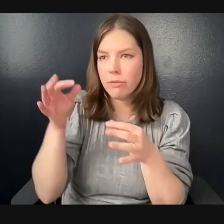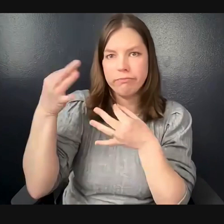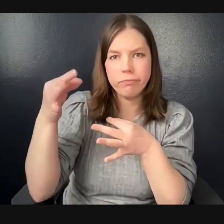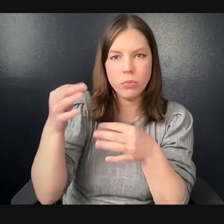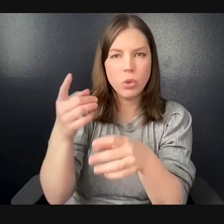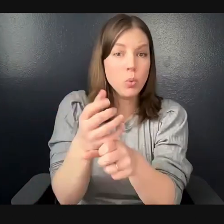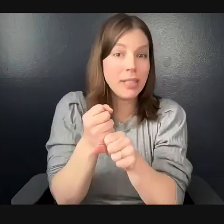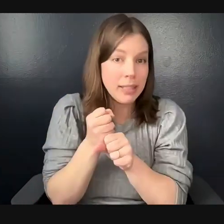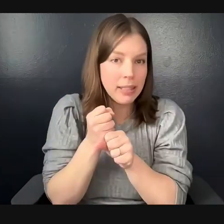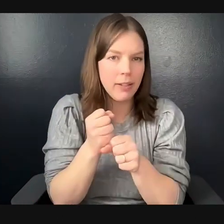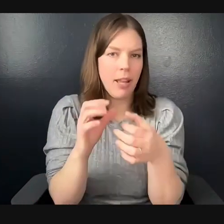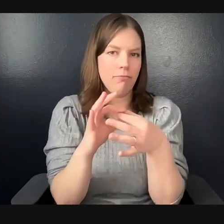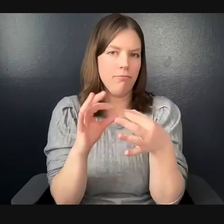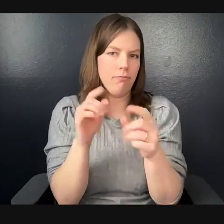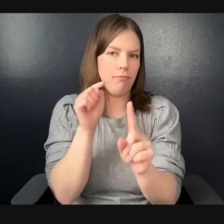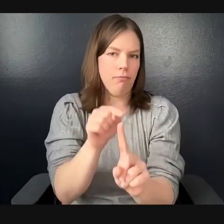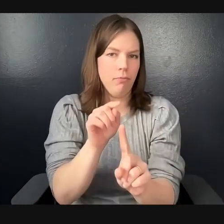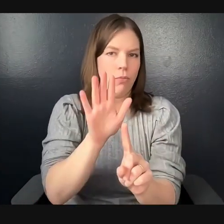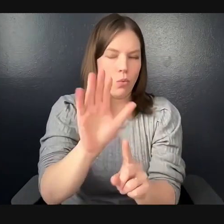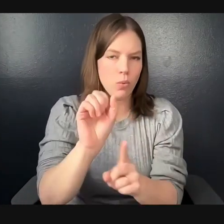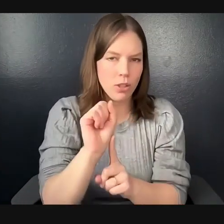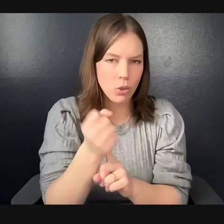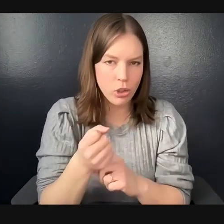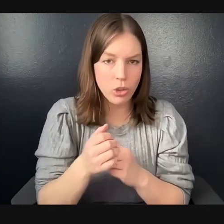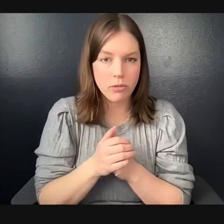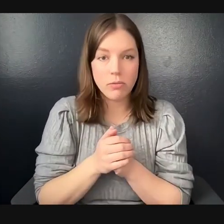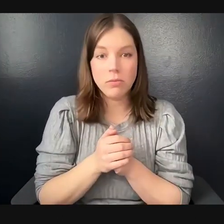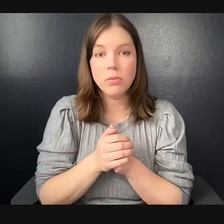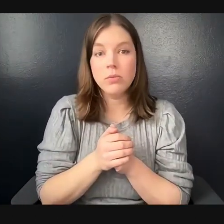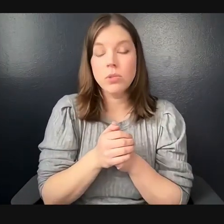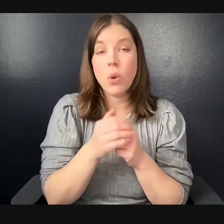paper documents, everything related to your situation, needs to be shared.